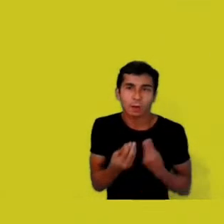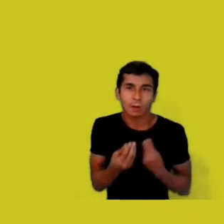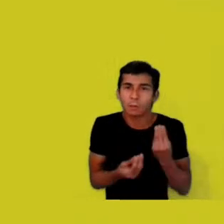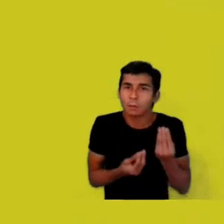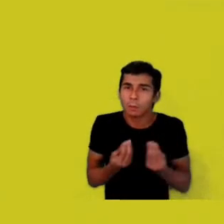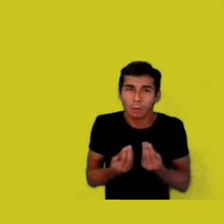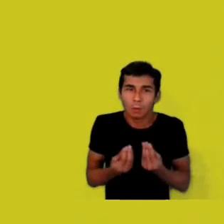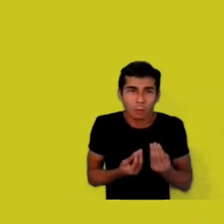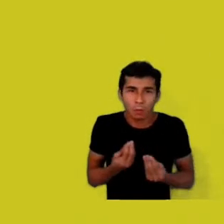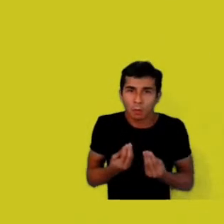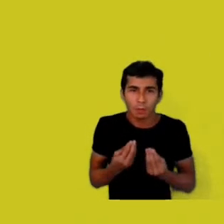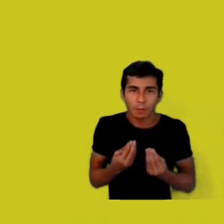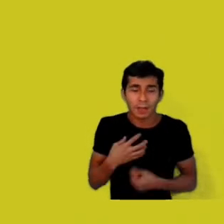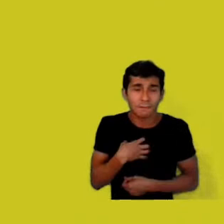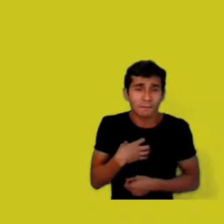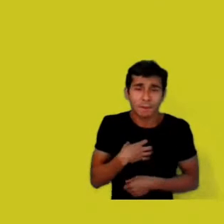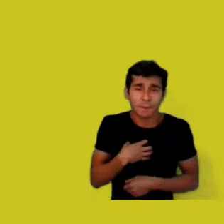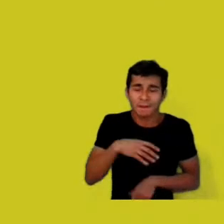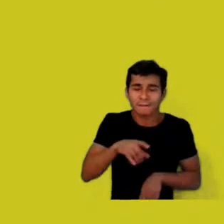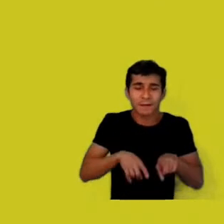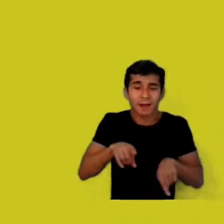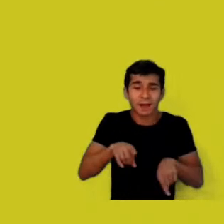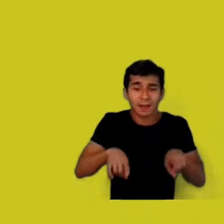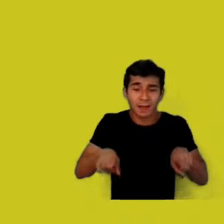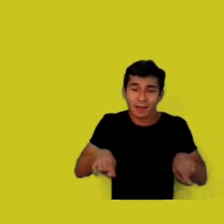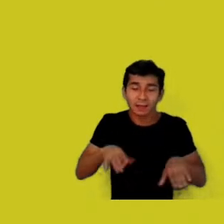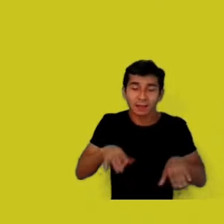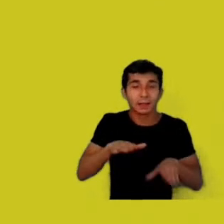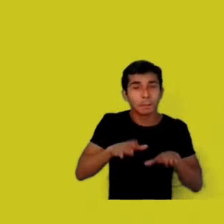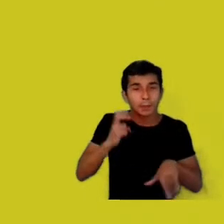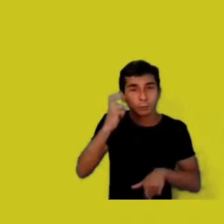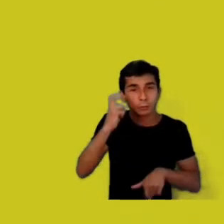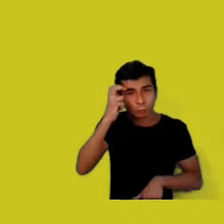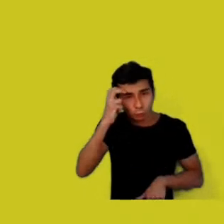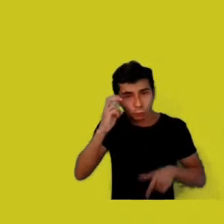these frequencies can imprint on our lives?